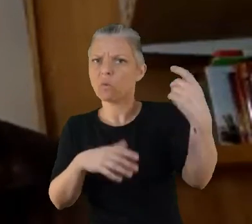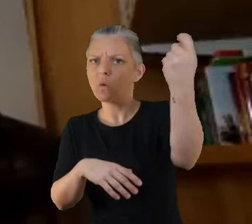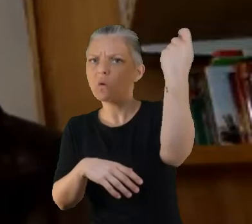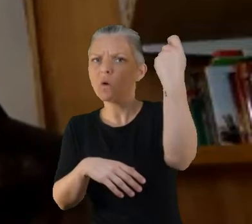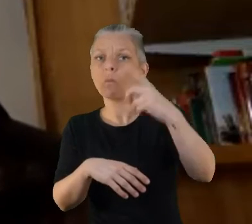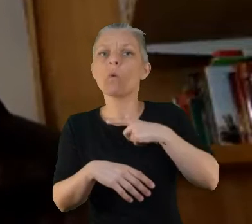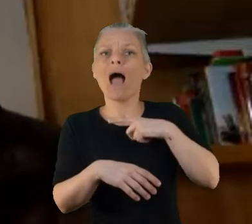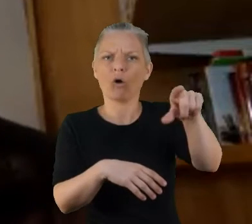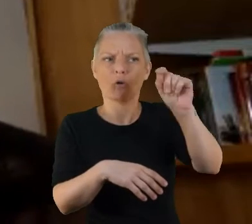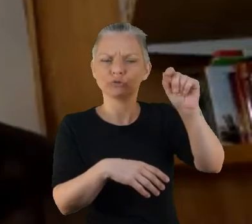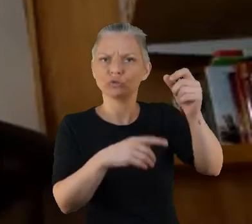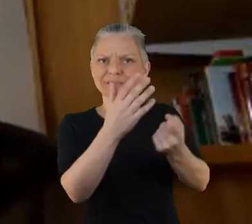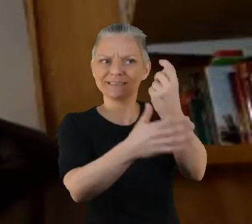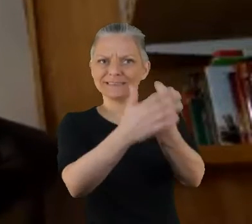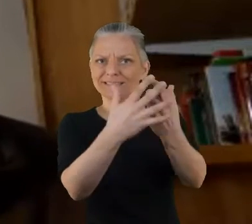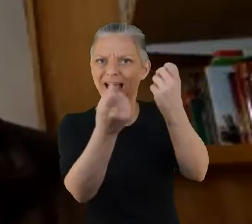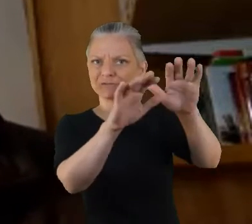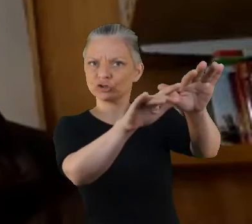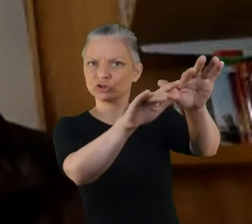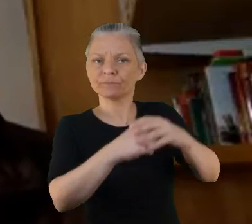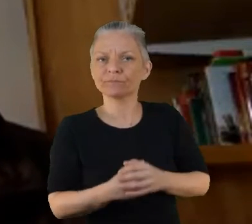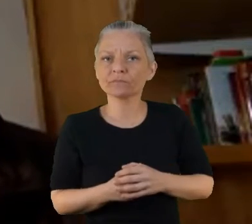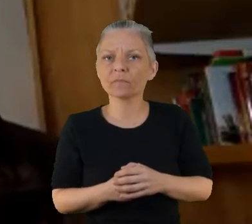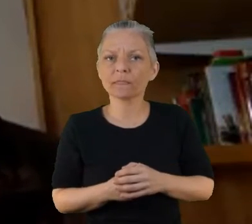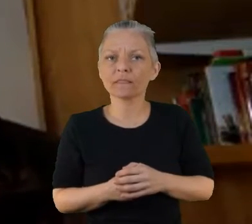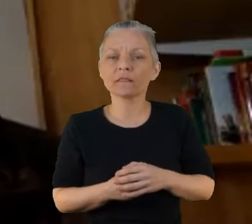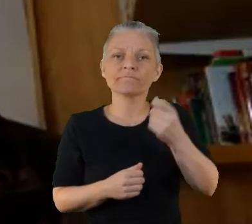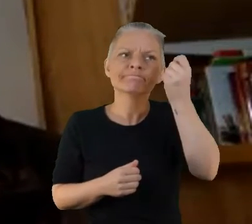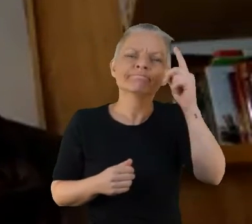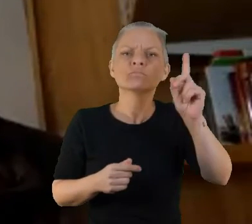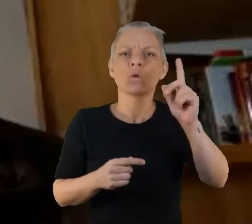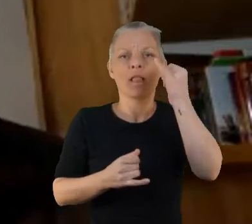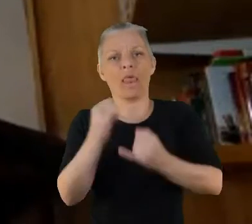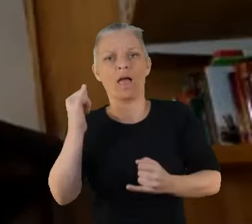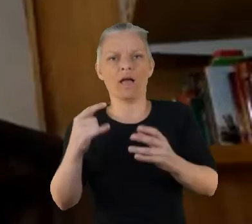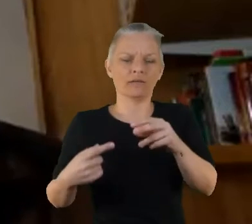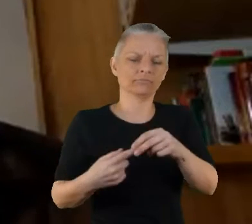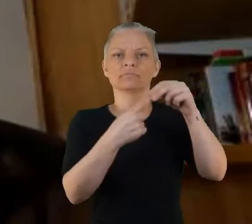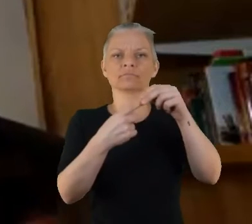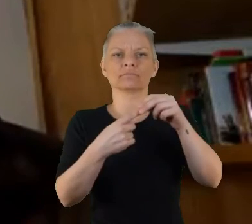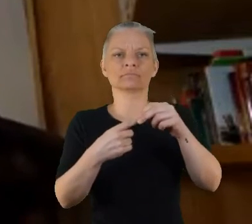groups can be more successful and there’s a lot of opportunities out there still. I guess one final